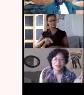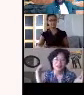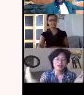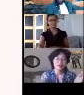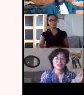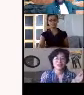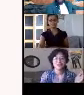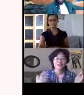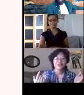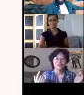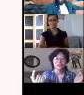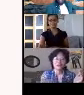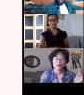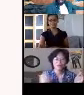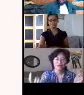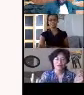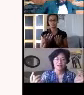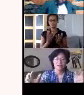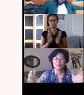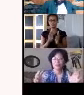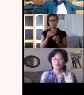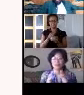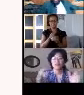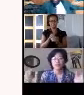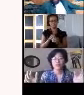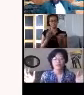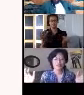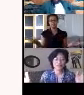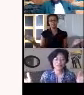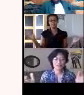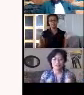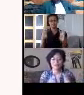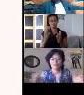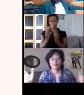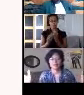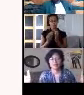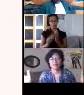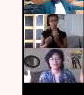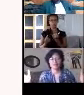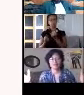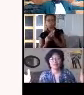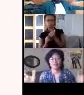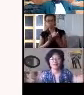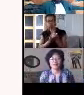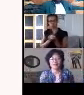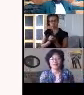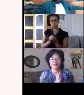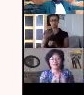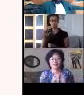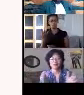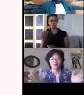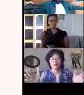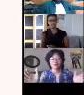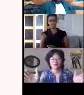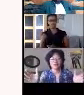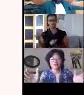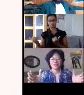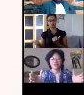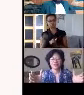outside, can support them. If we have more resources, and then we just move. And then